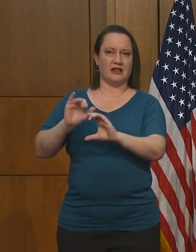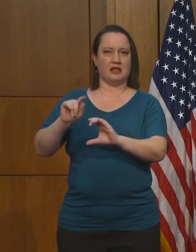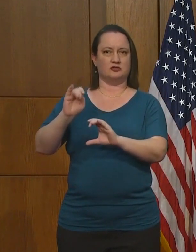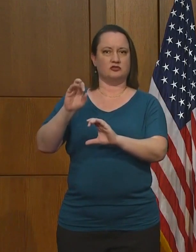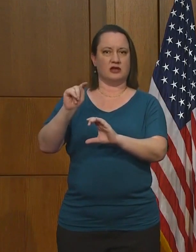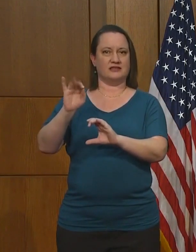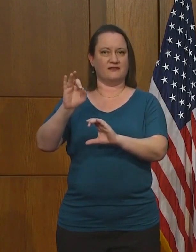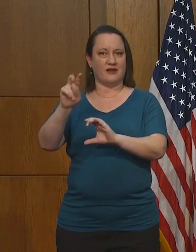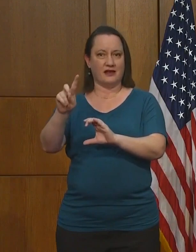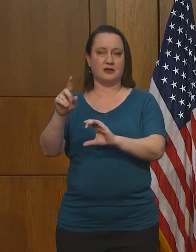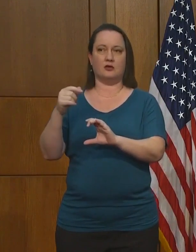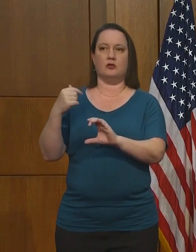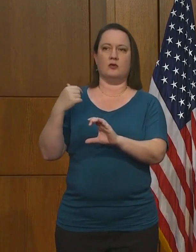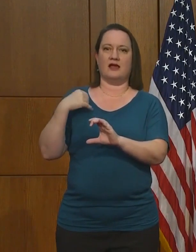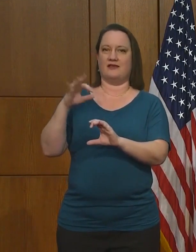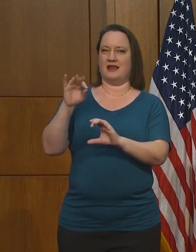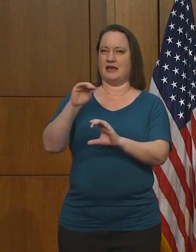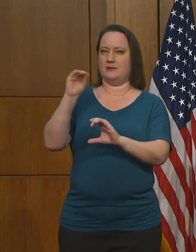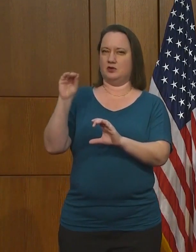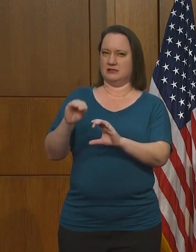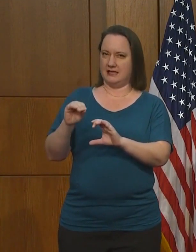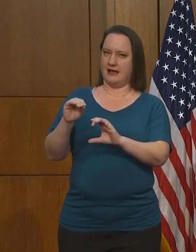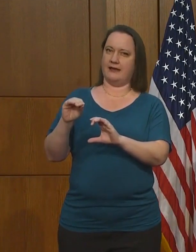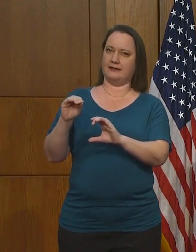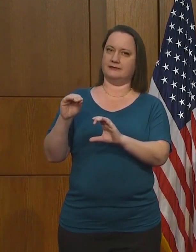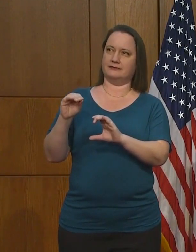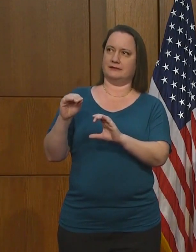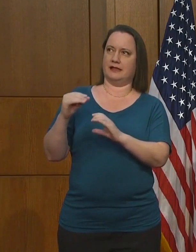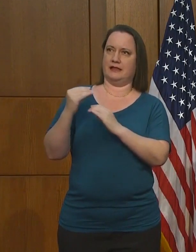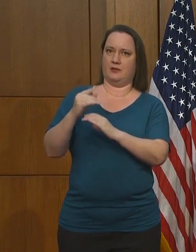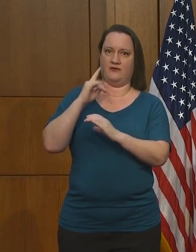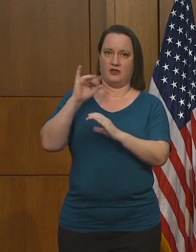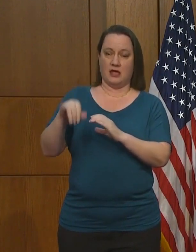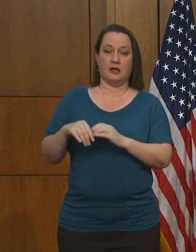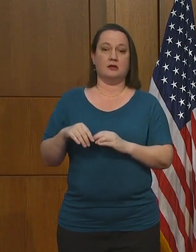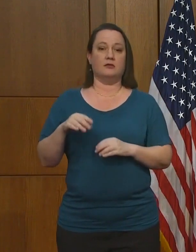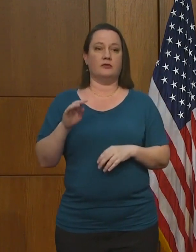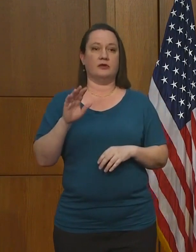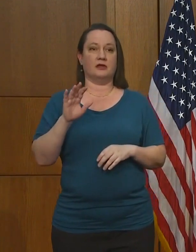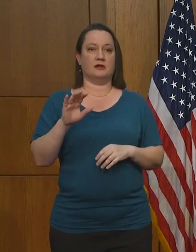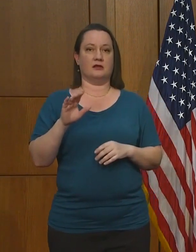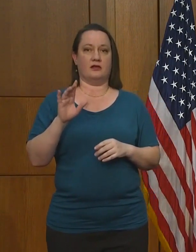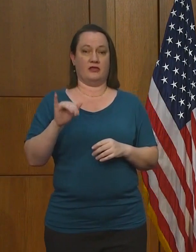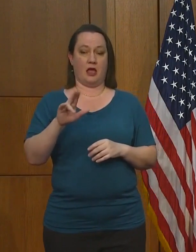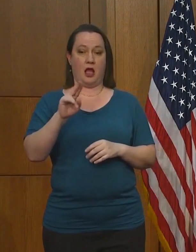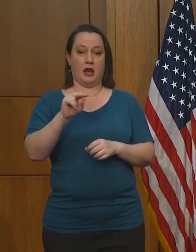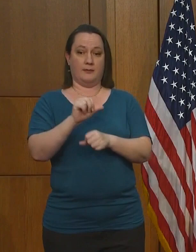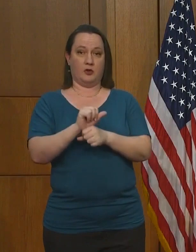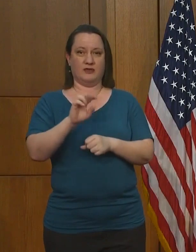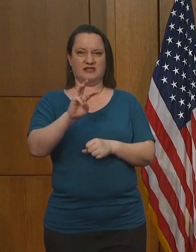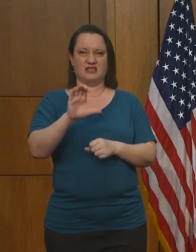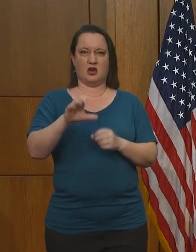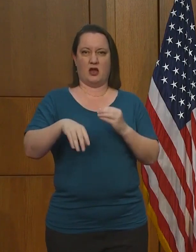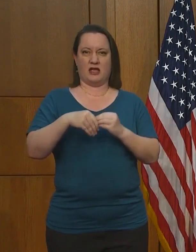GUIDELINE FROM. FEDERAL DEPARTMENT OF LABOR AND SO WE GET A 90% CUT OFF THAT. ARE A